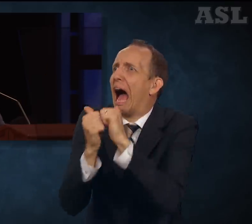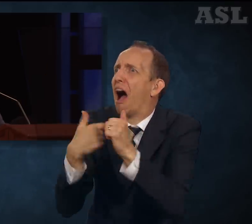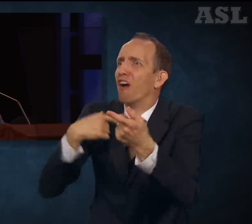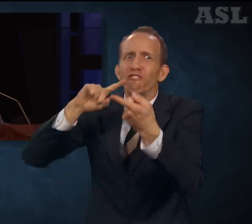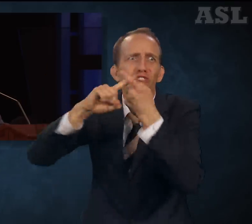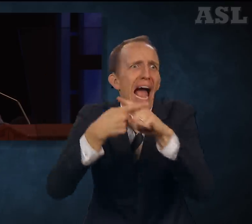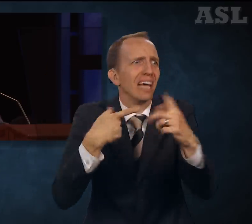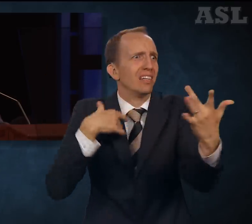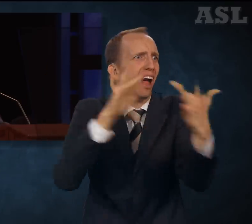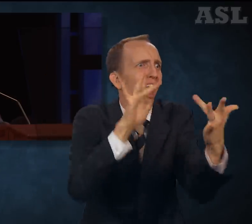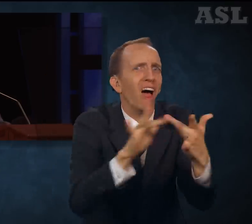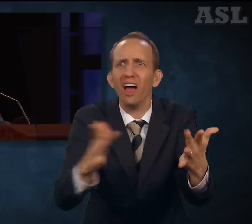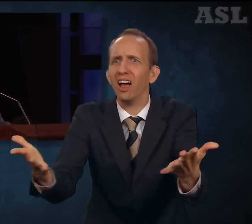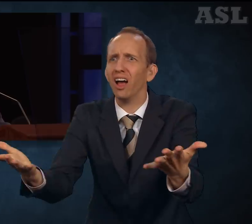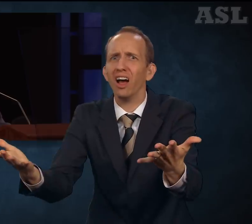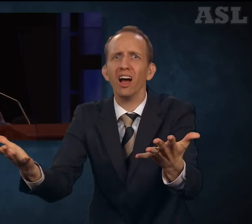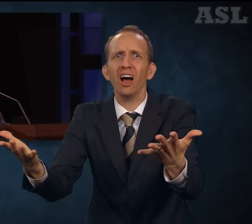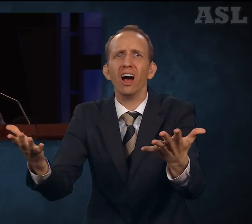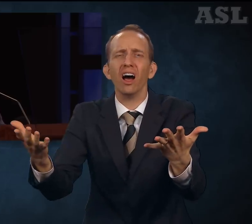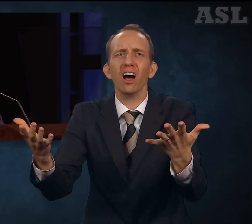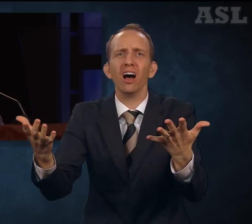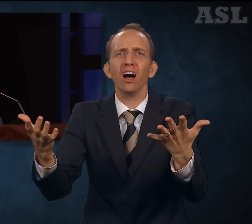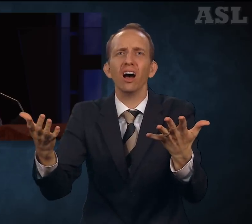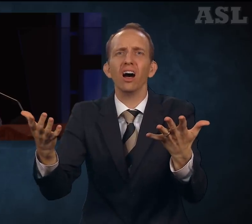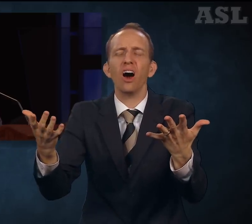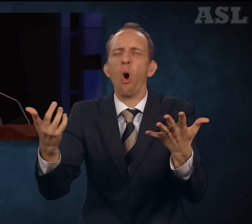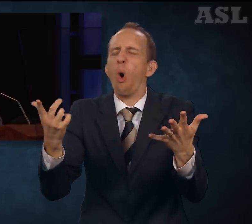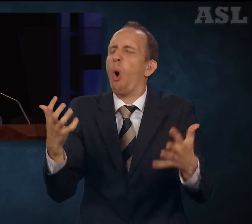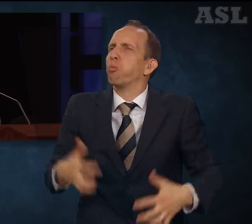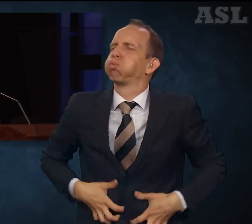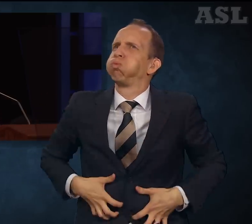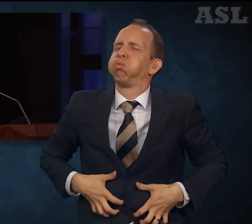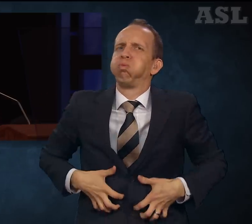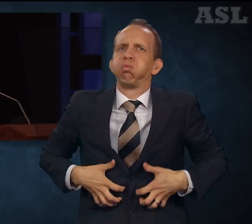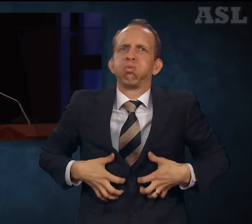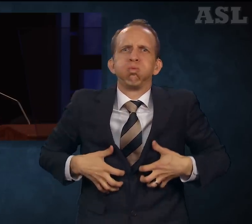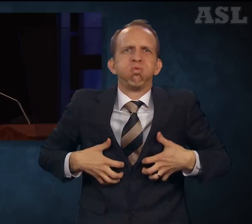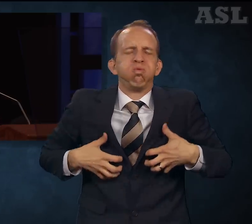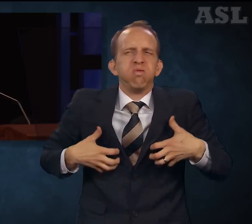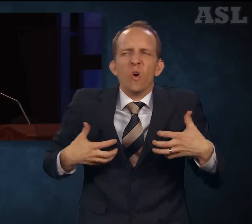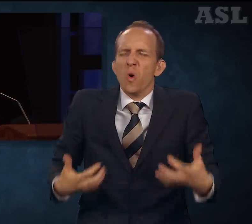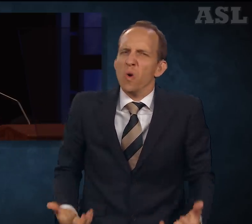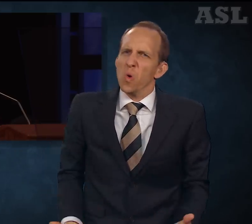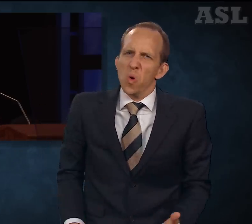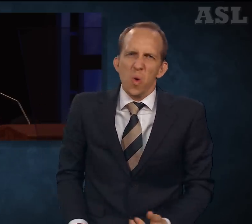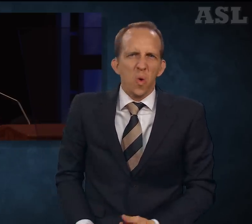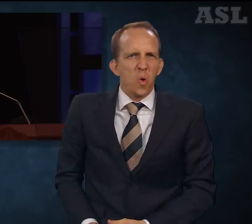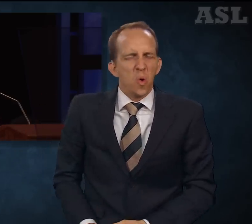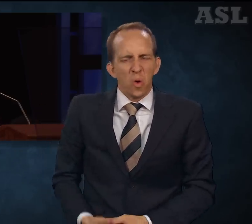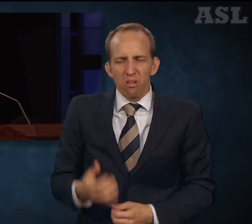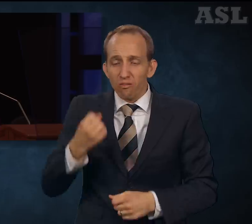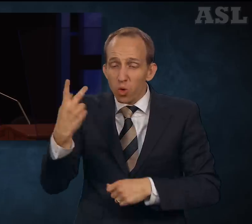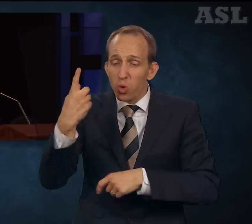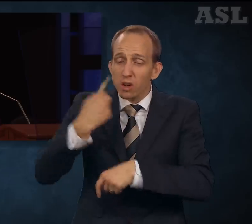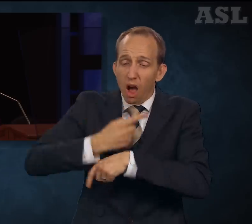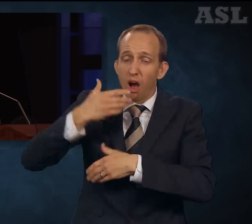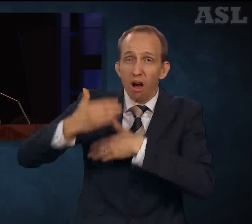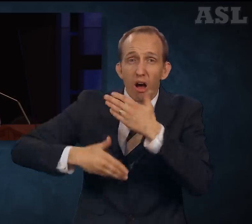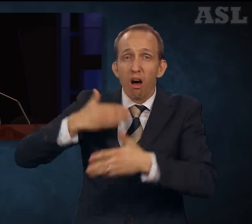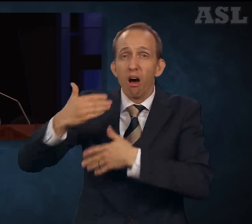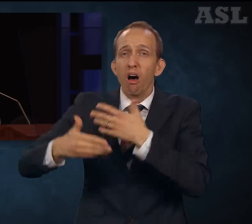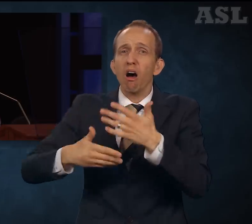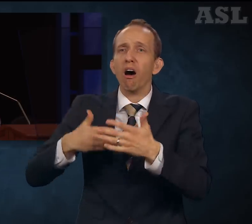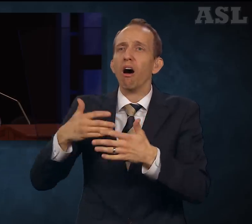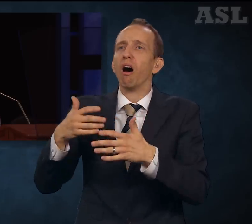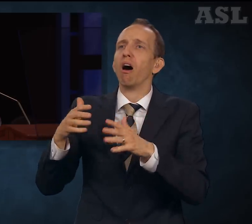WITH HIS FRIENDS?